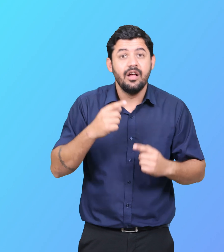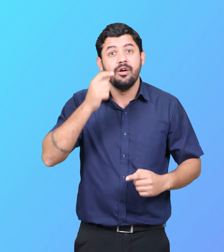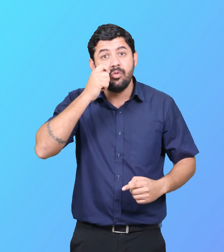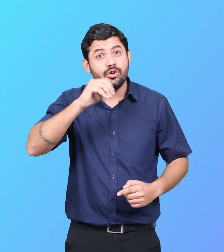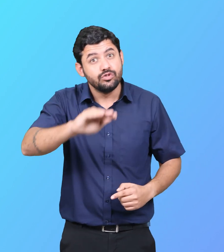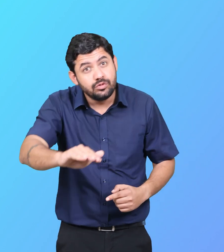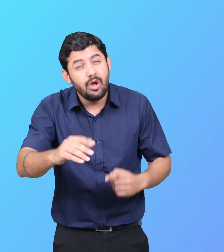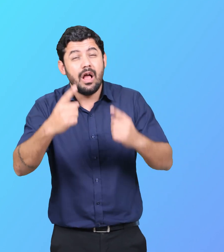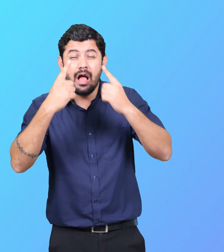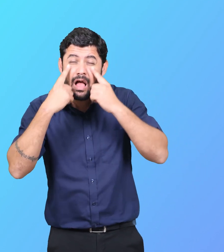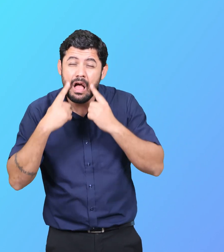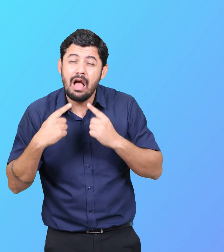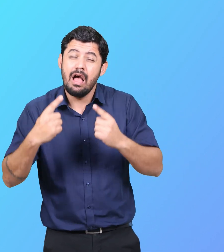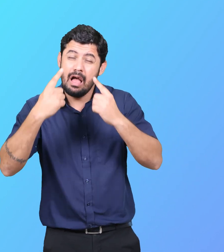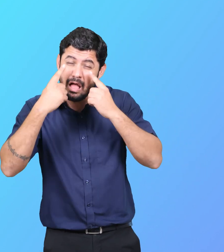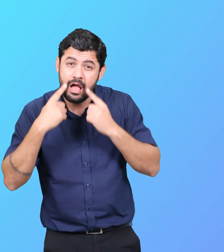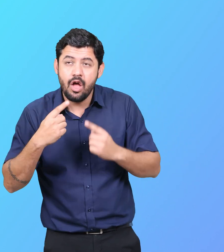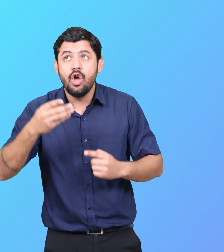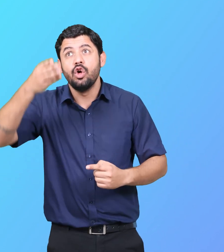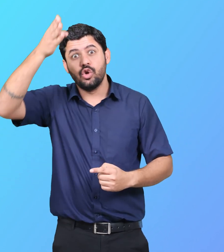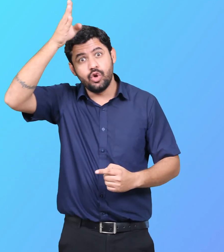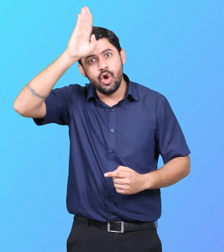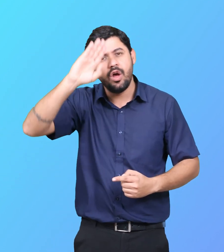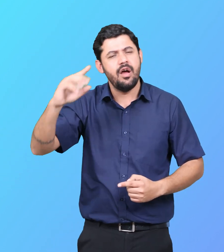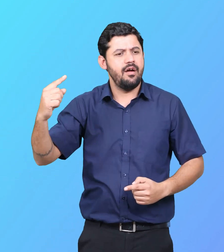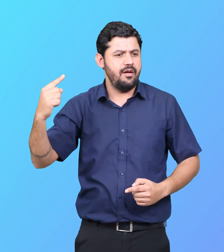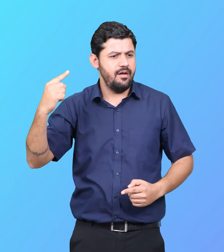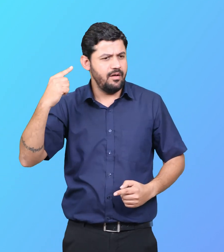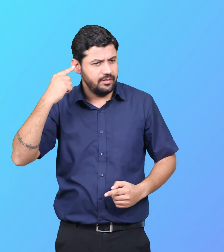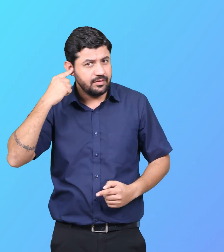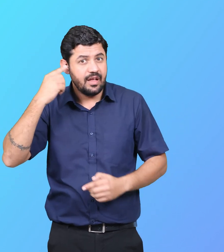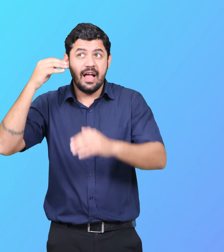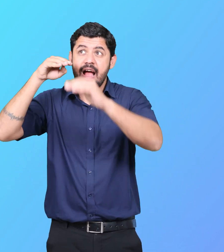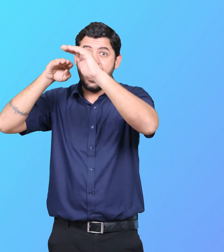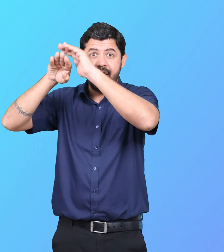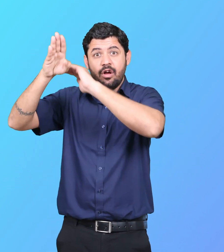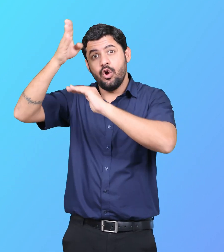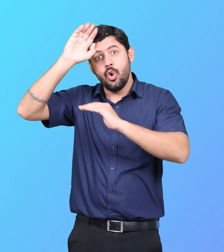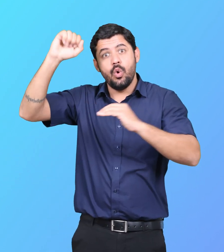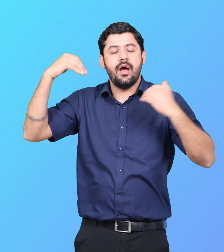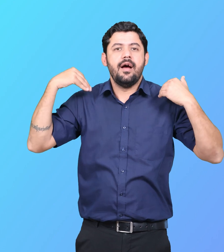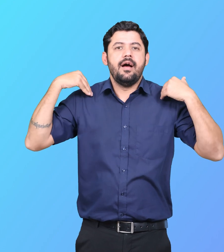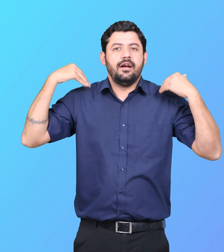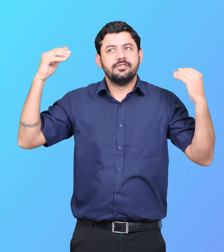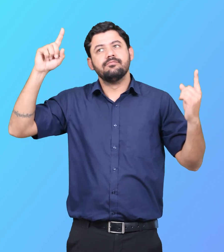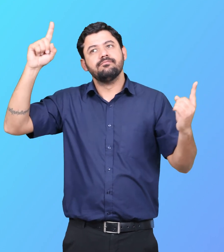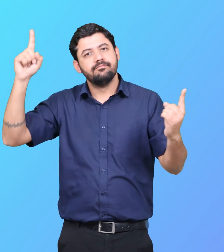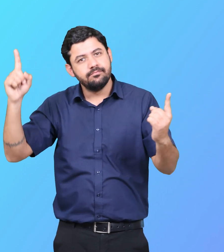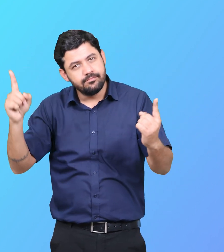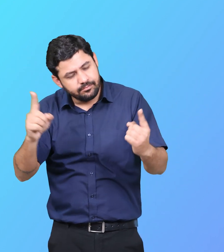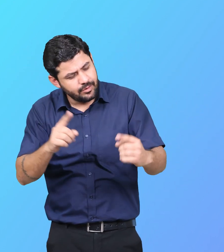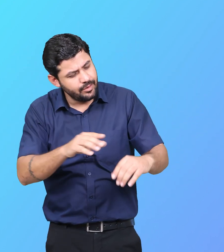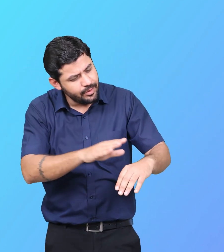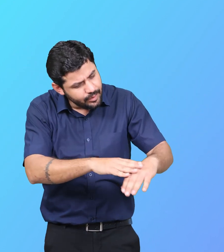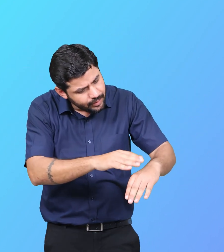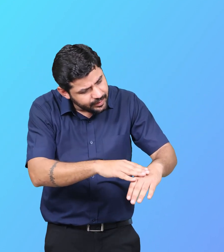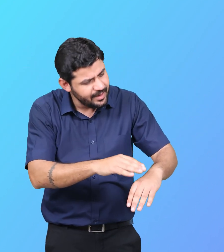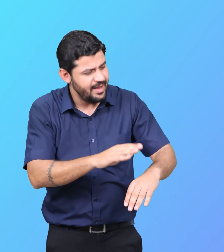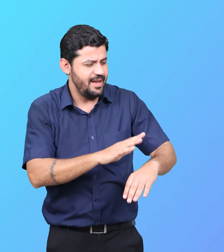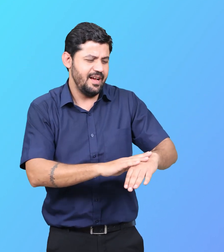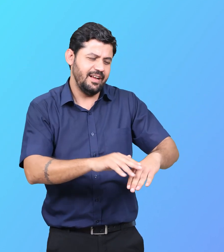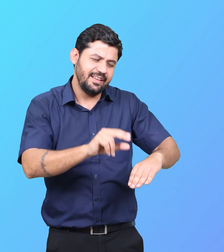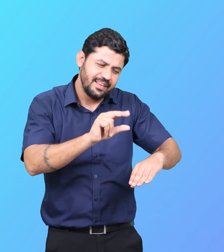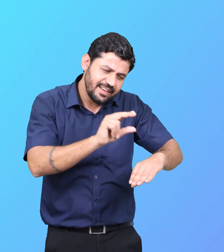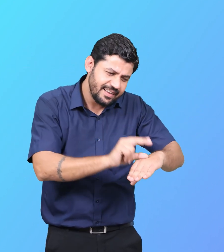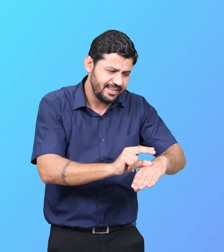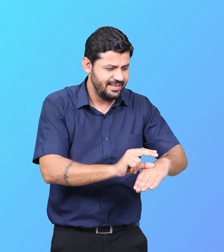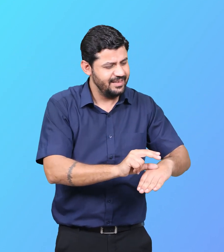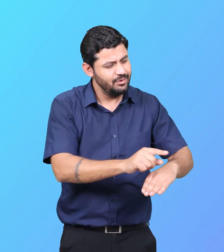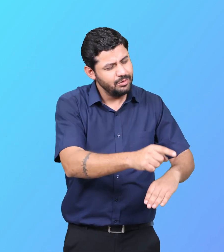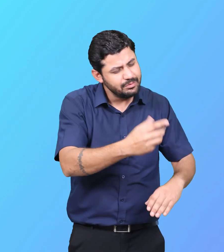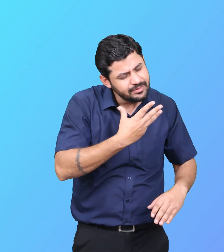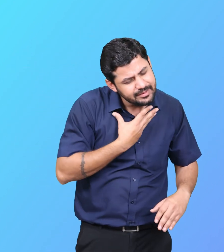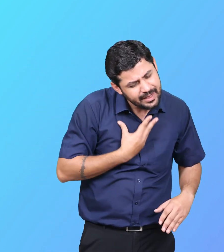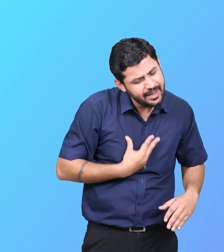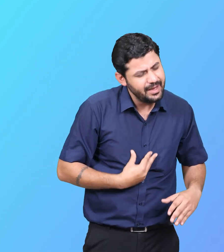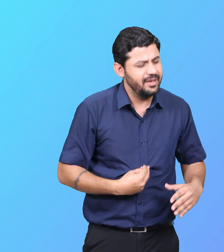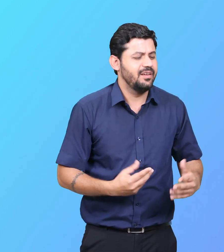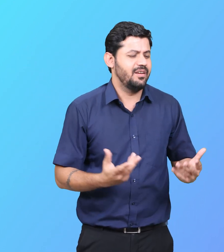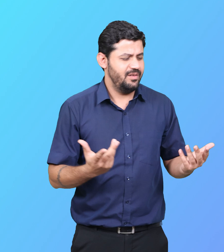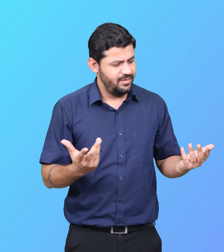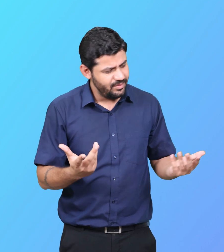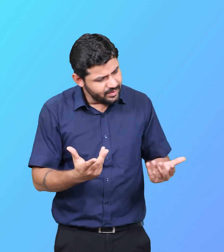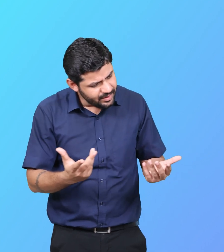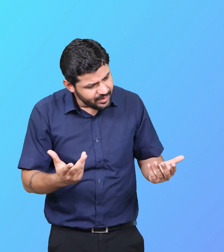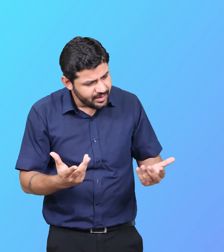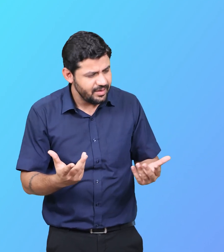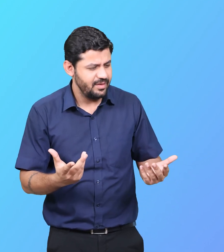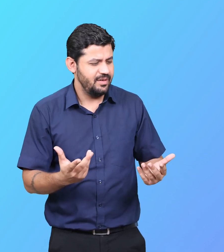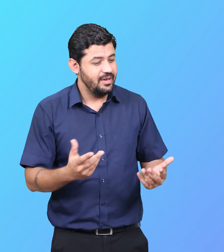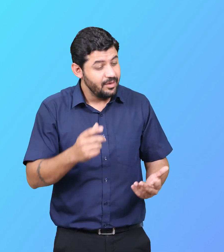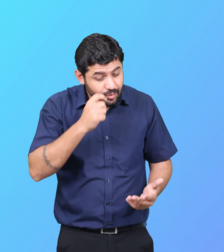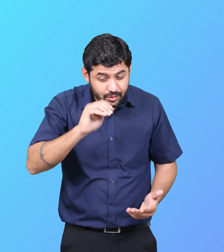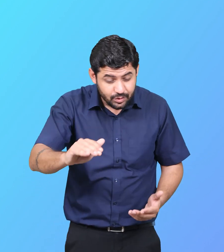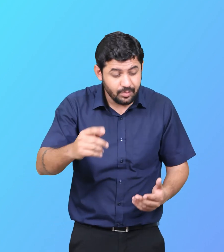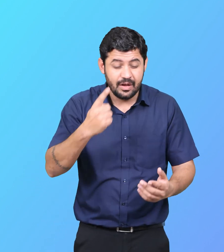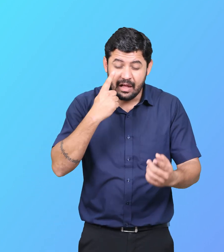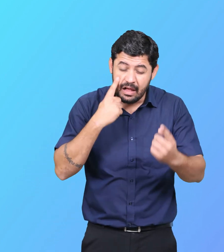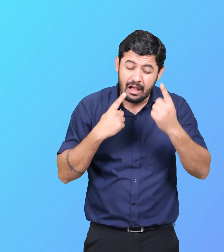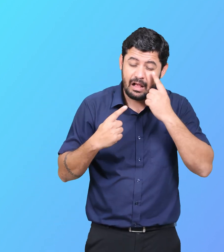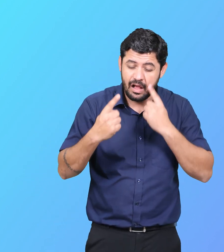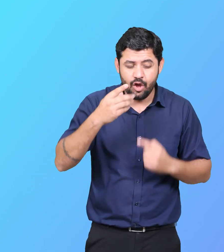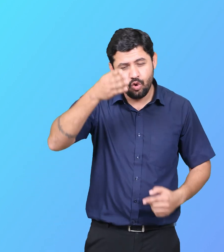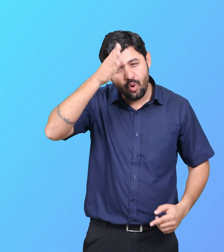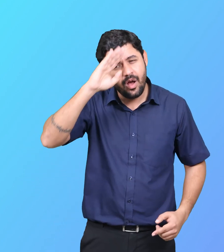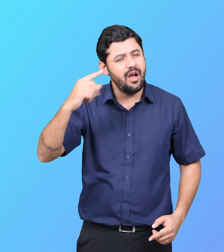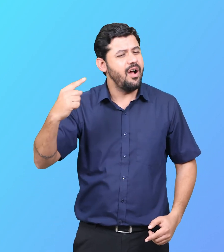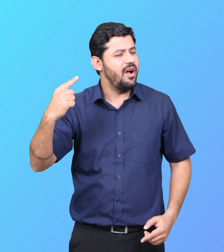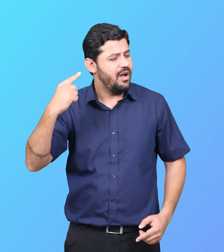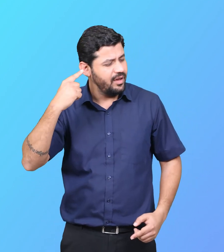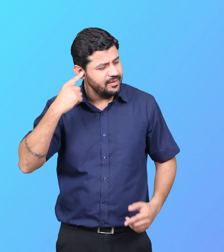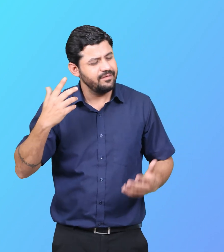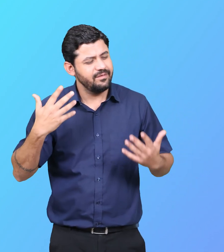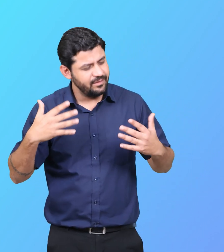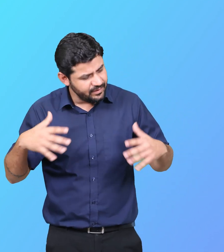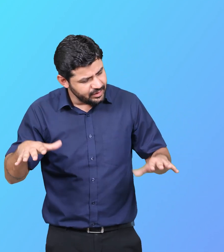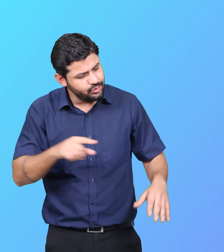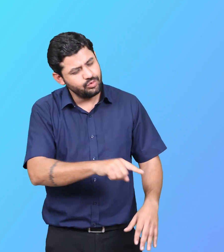God heard the boy crying, and God’s angel called to Hagar from heaven. He said, “What’s wrong, Hagar? Don’t be afraid. God has heard the boy crying.